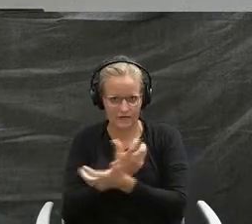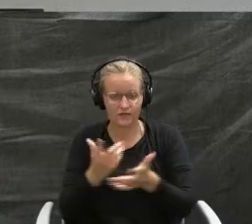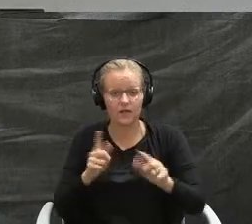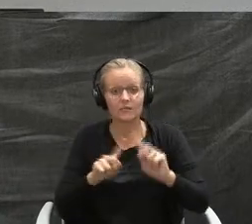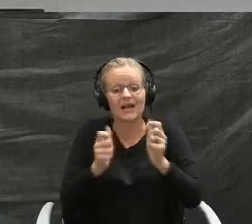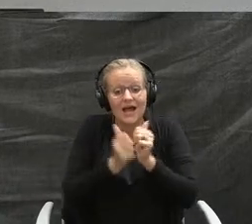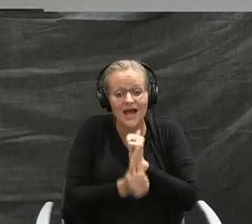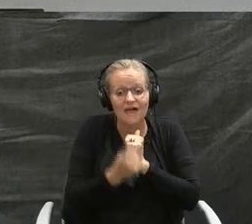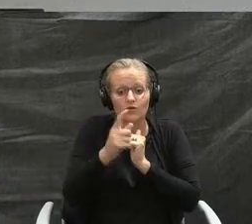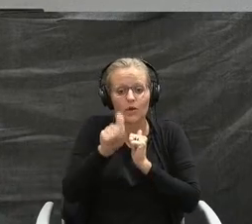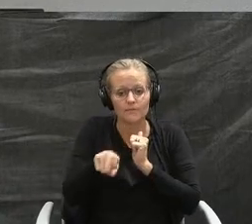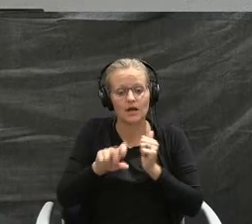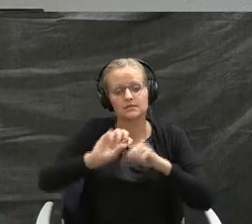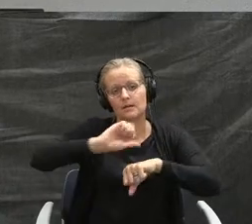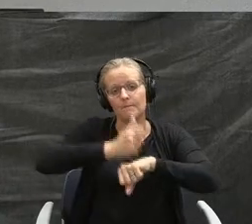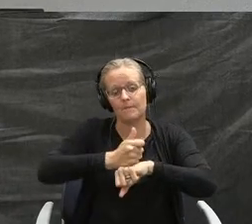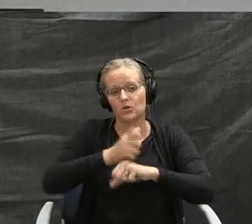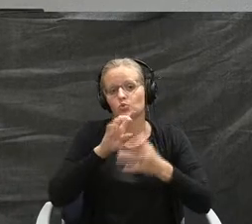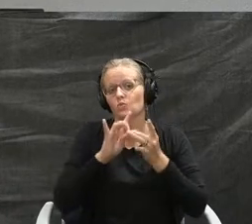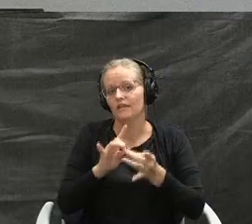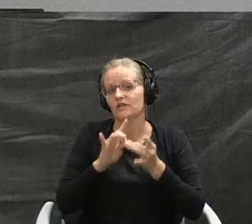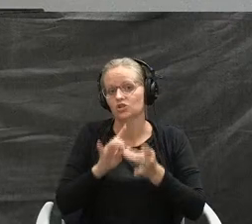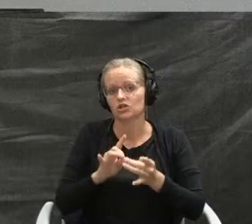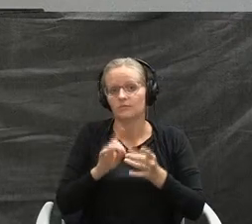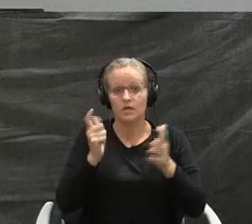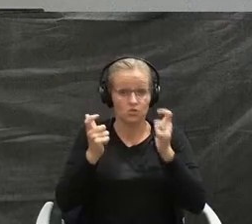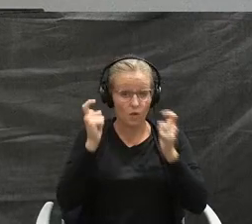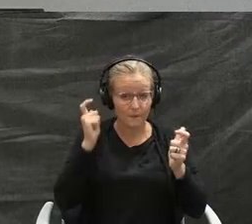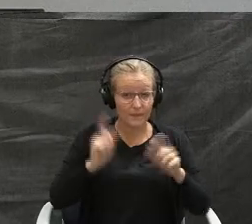build that relationship. The big difference between starting this